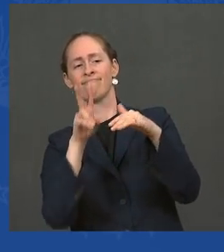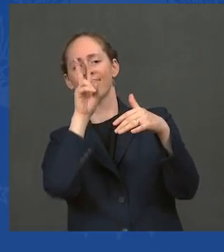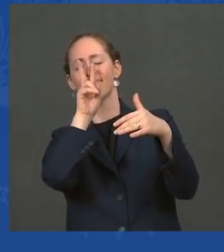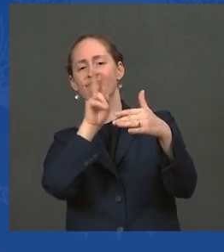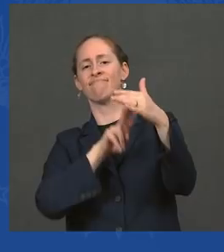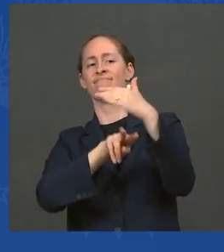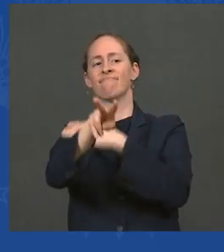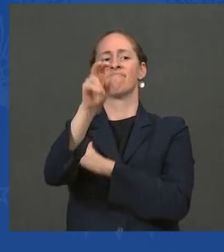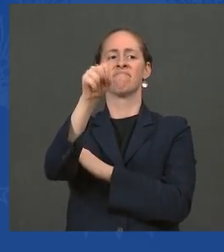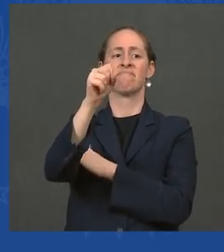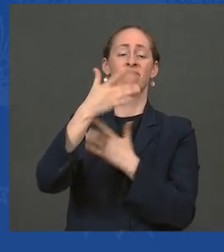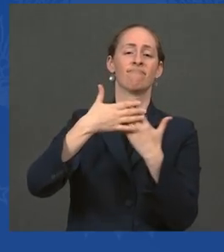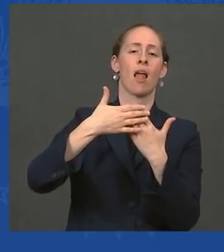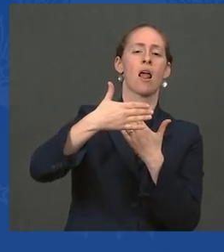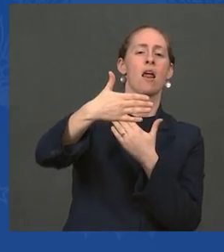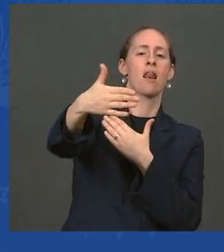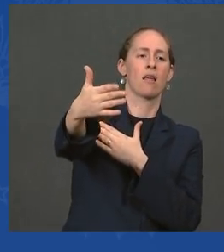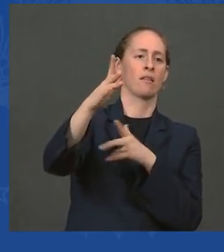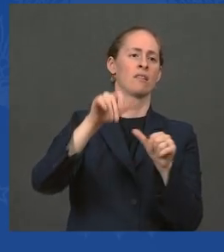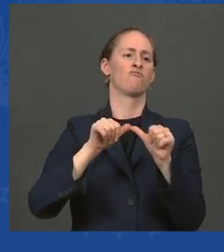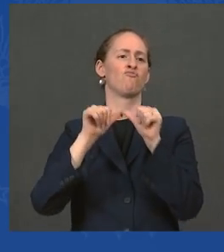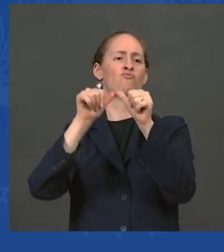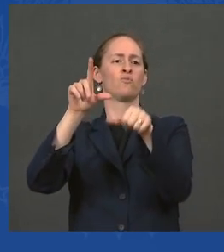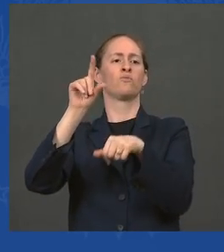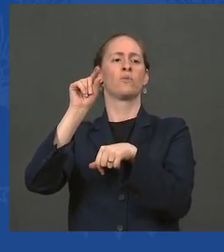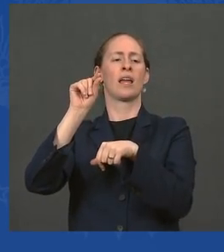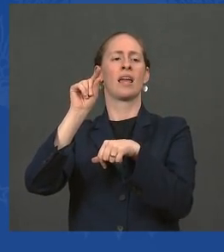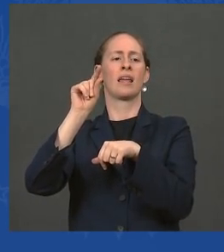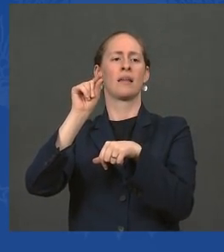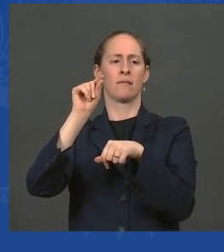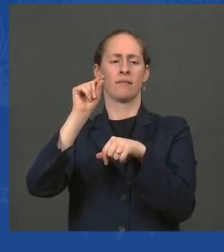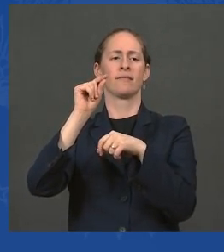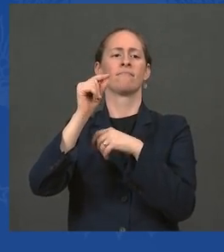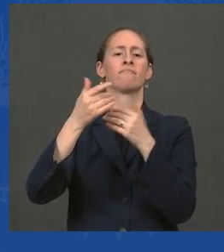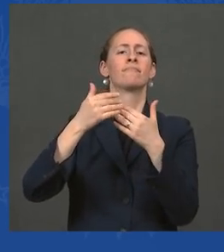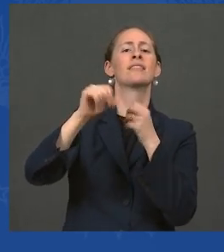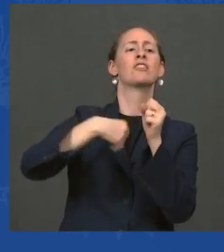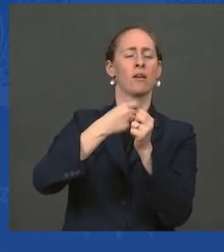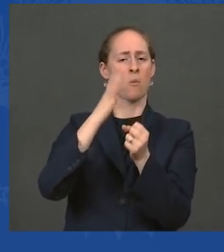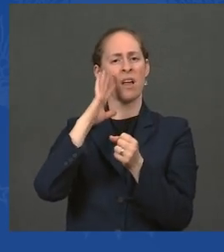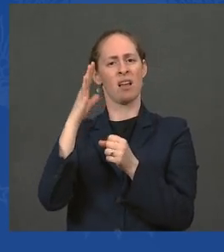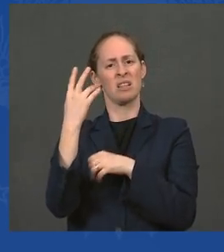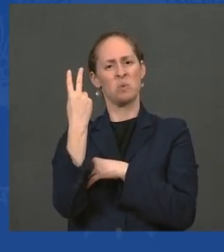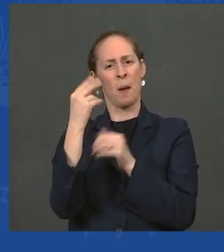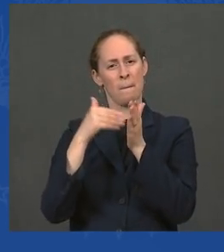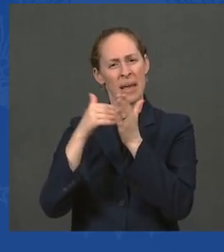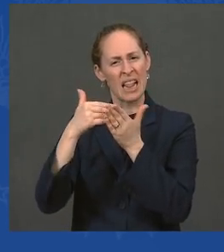on average, 2 million additional jobs per year -- good-paying jobs. It's transformative.